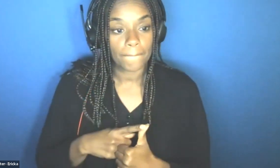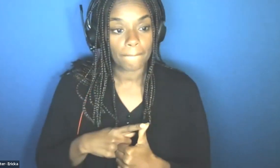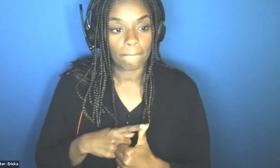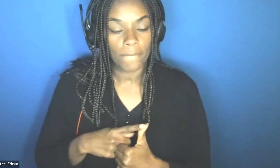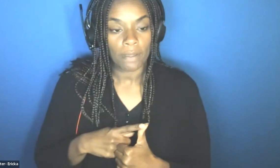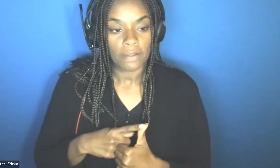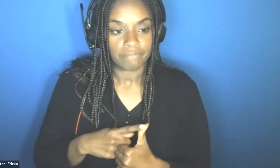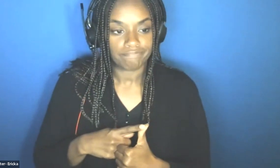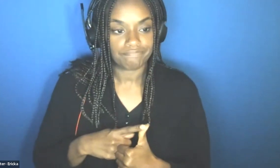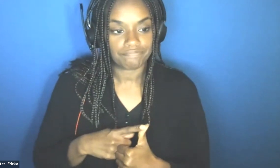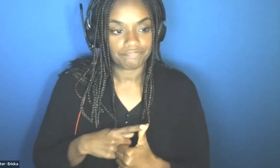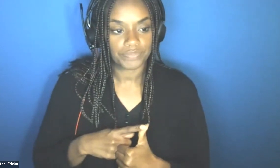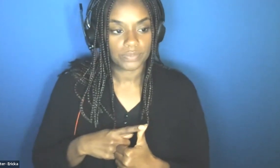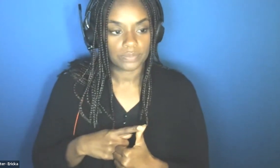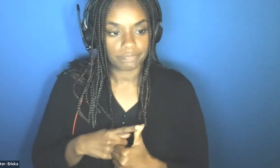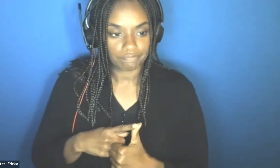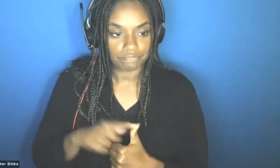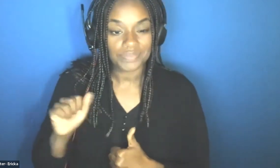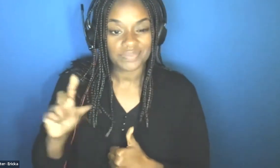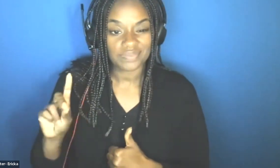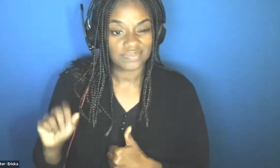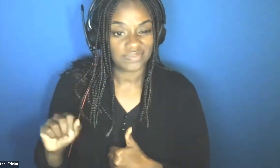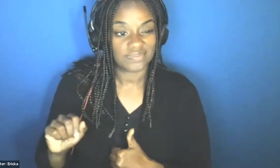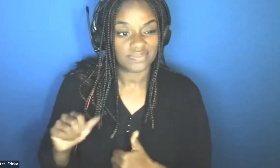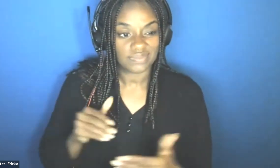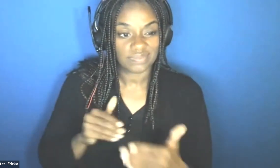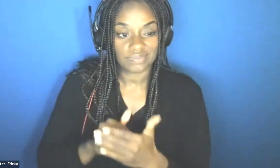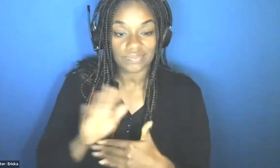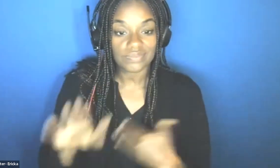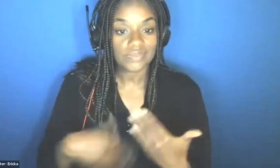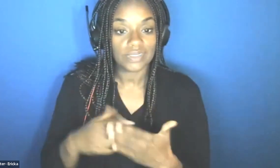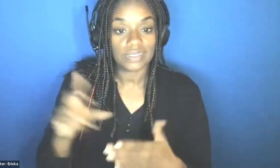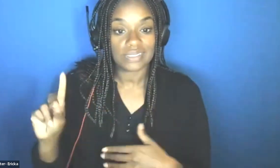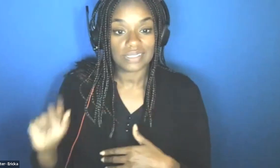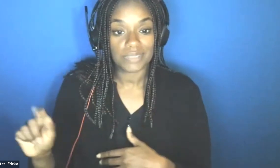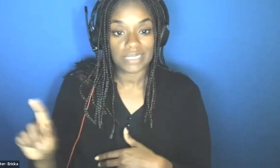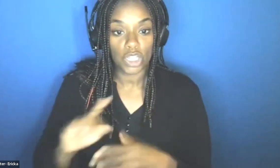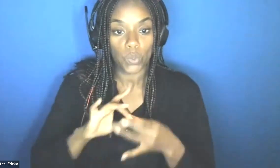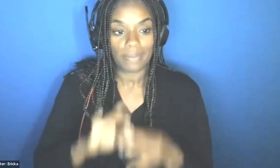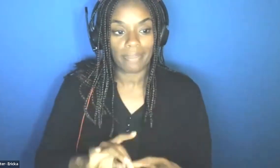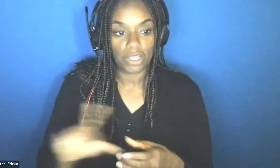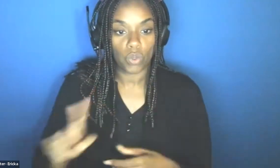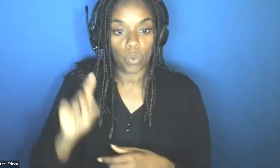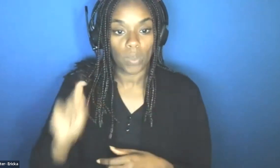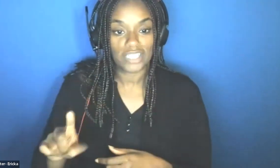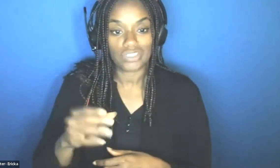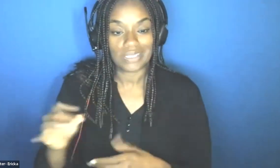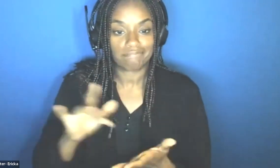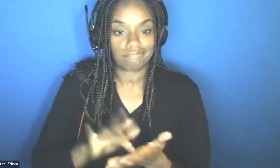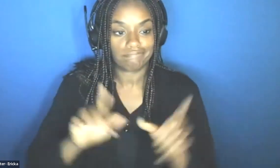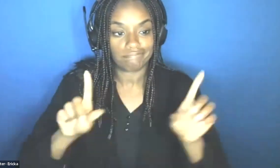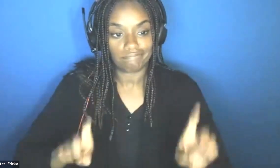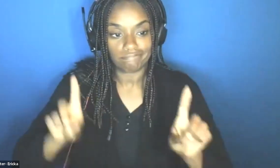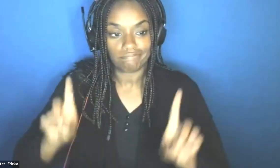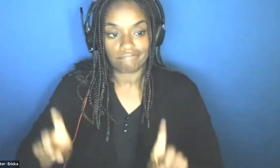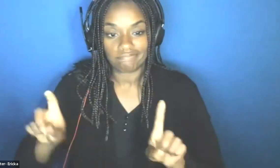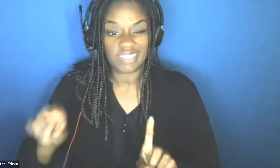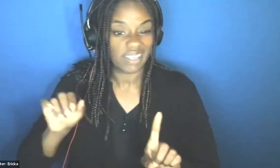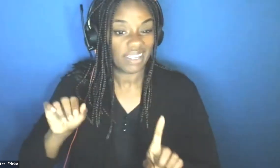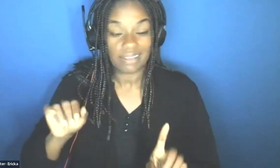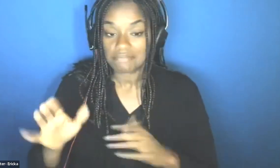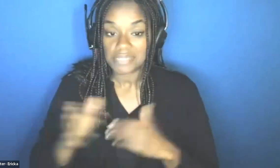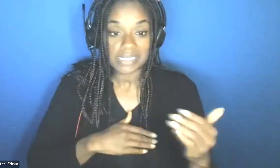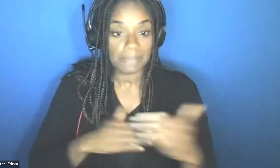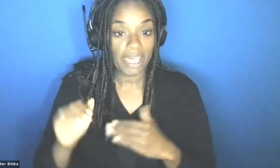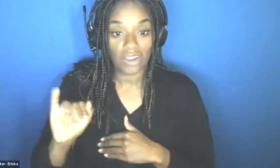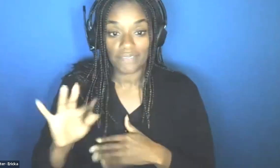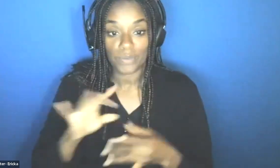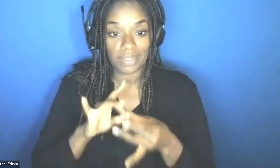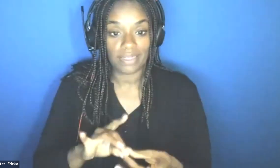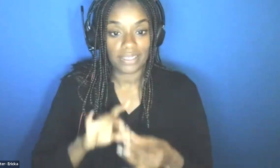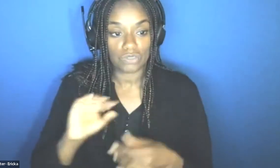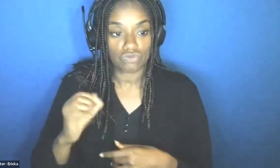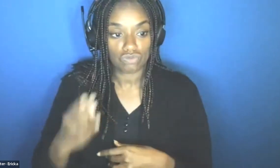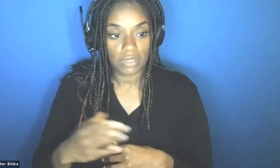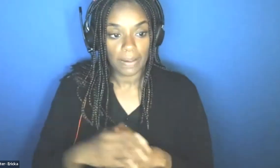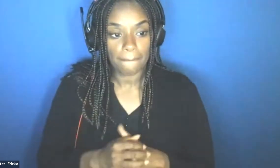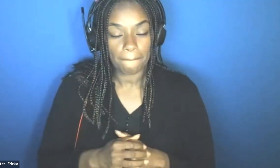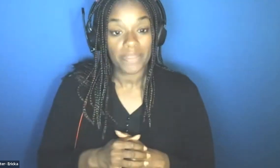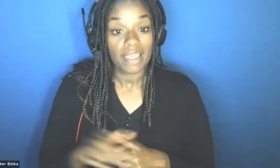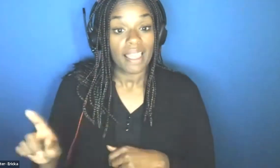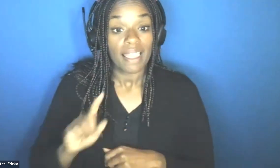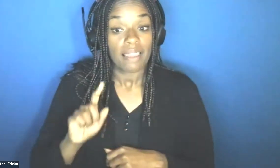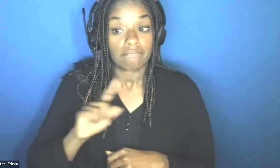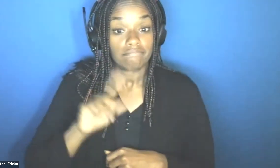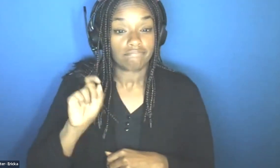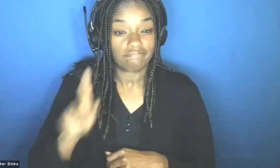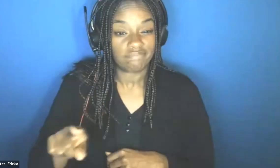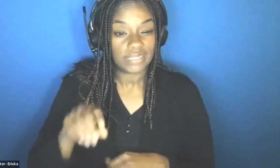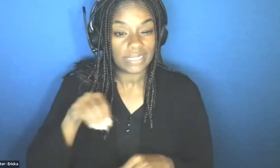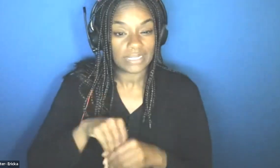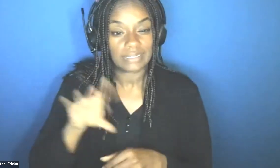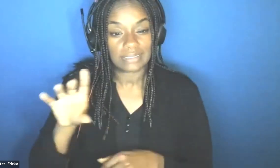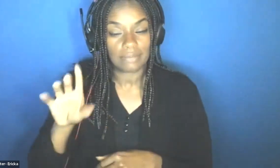Then stage 3 is on the job.